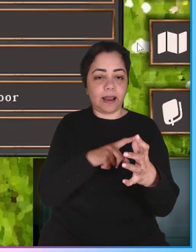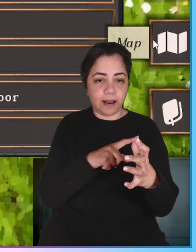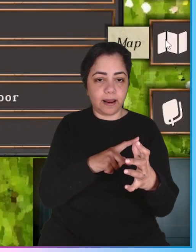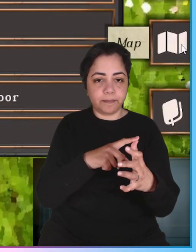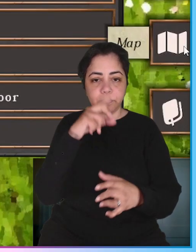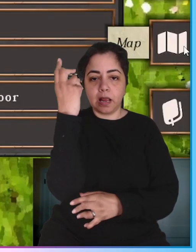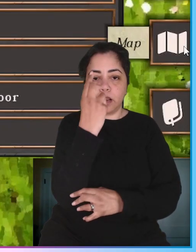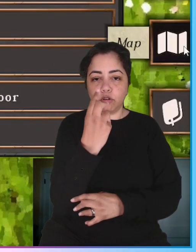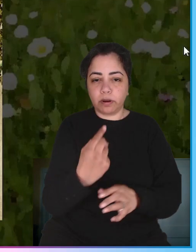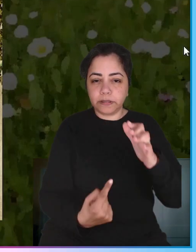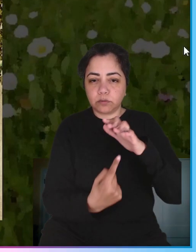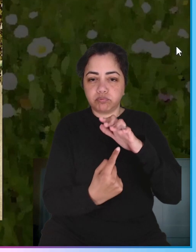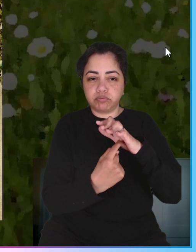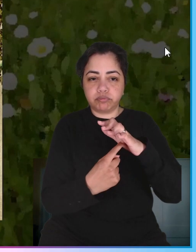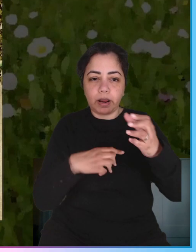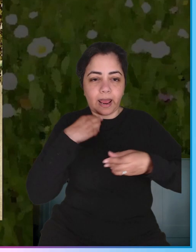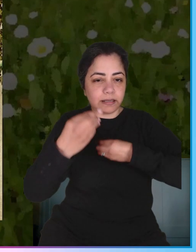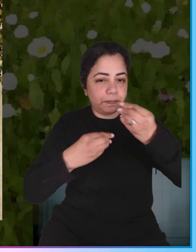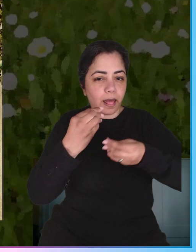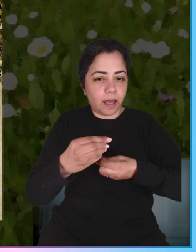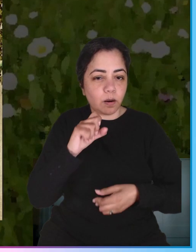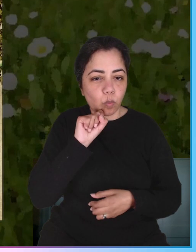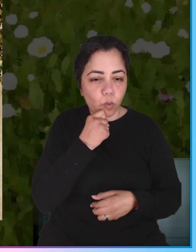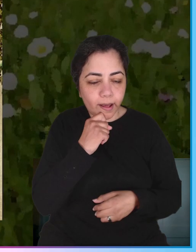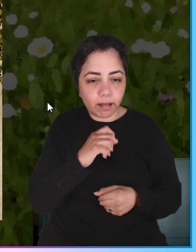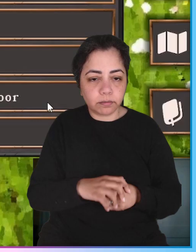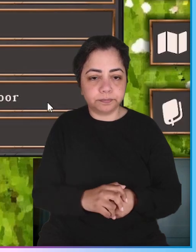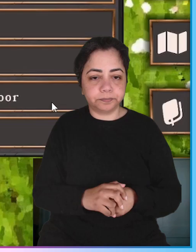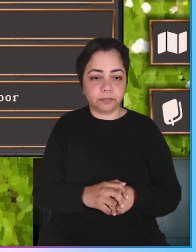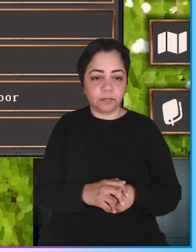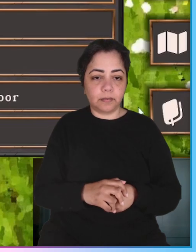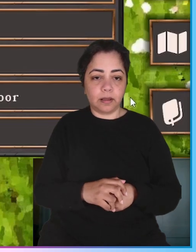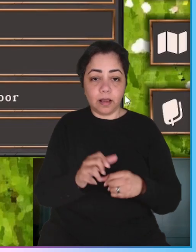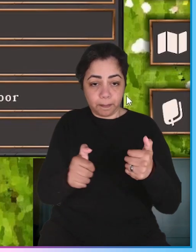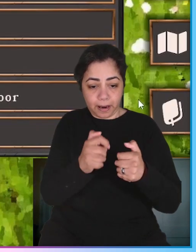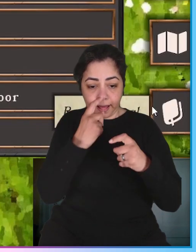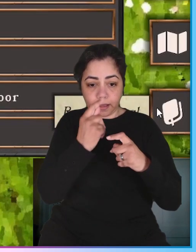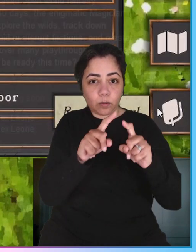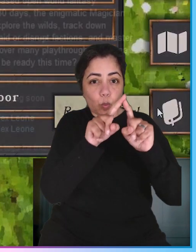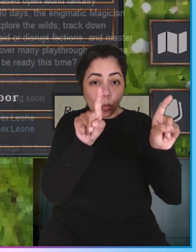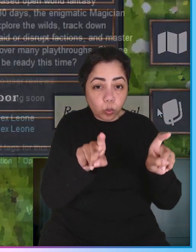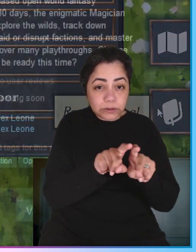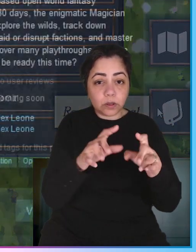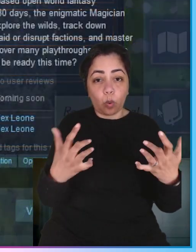You can play Upheaval's free demo and early access alpha right now on itch.io